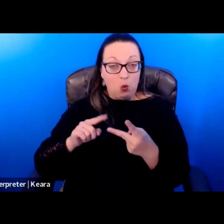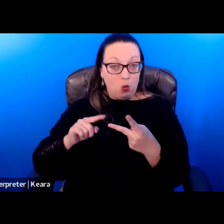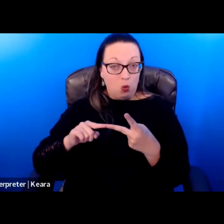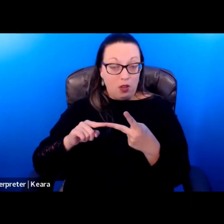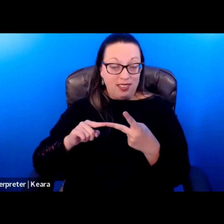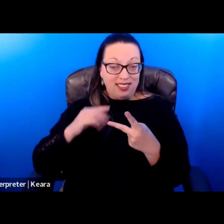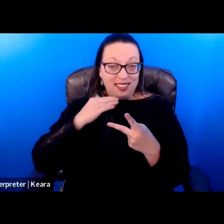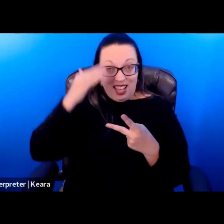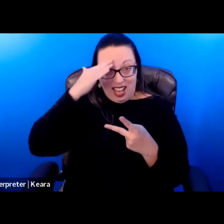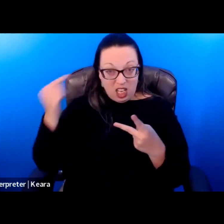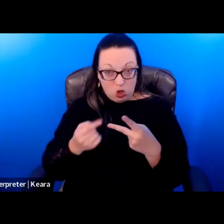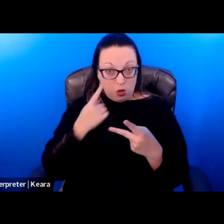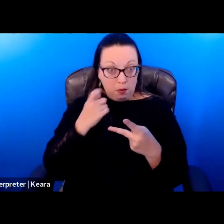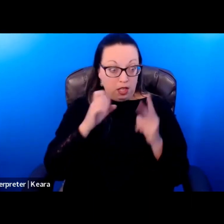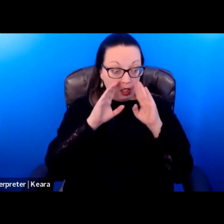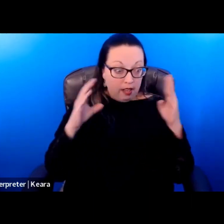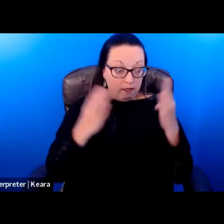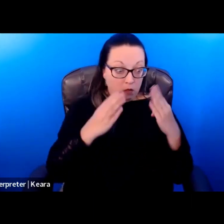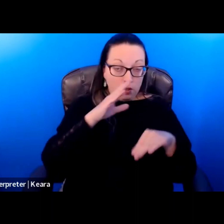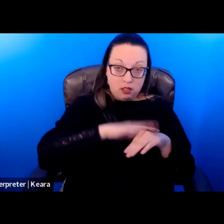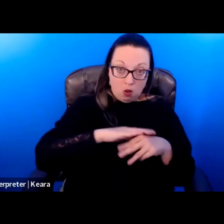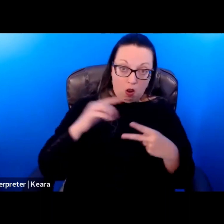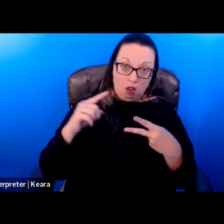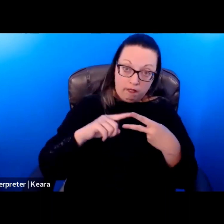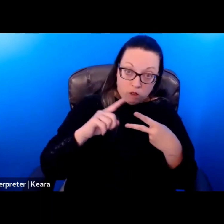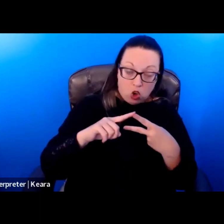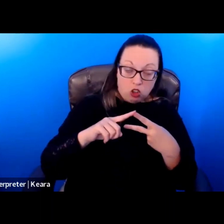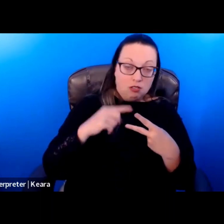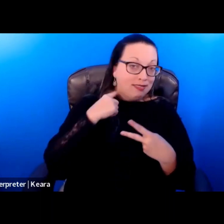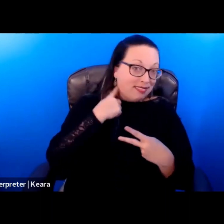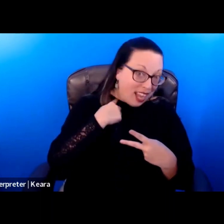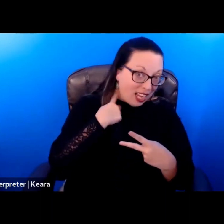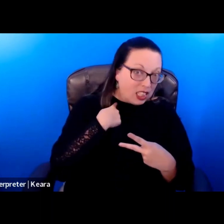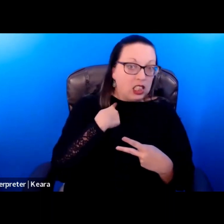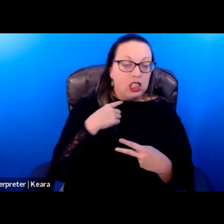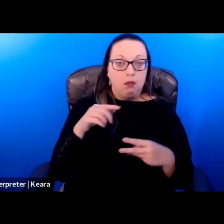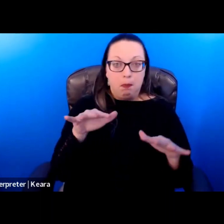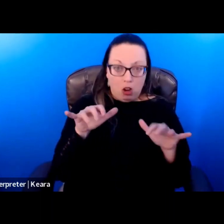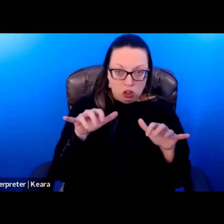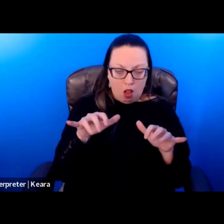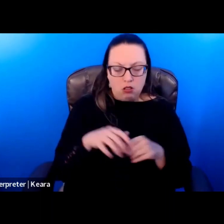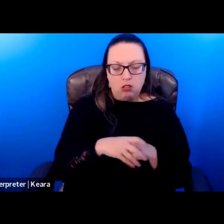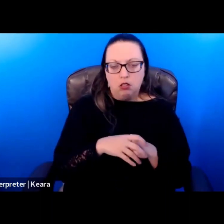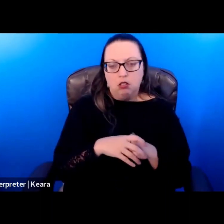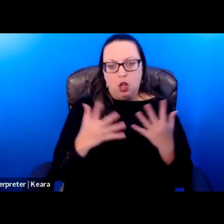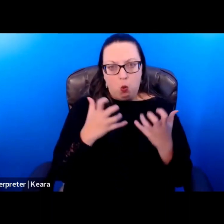later. But we never figured out the rest later. So it was like, I came back. And then one day,